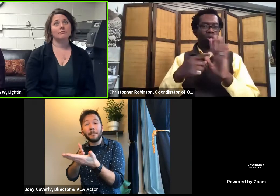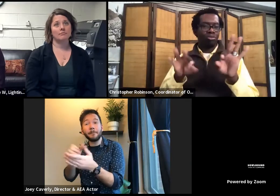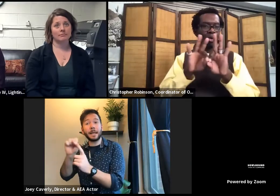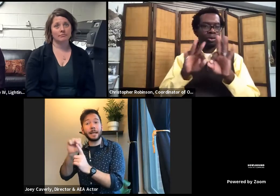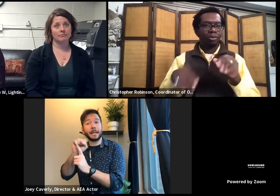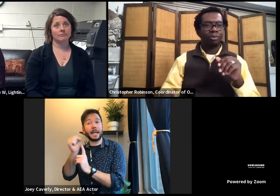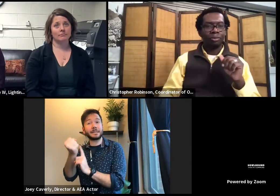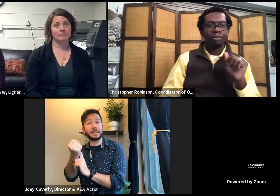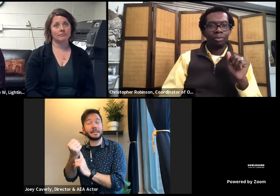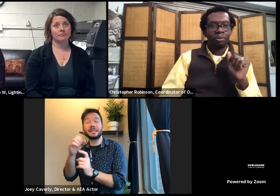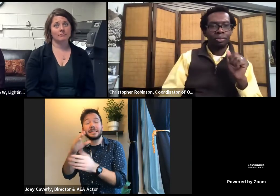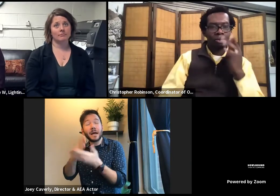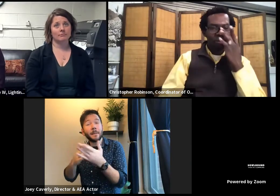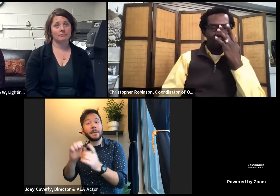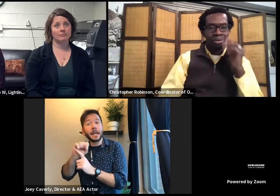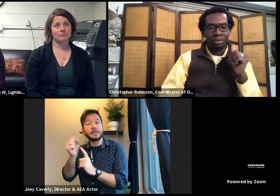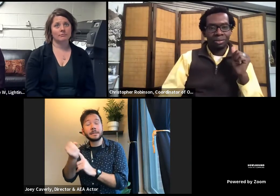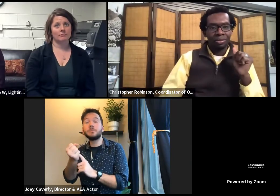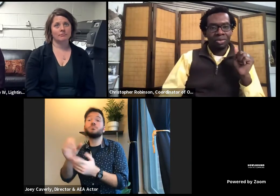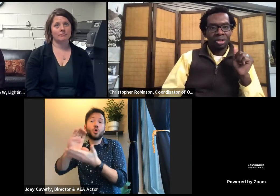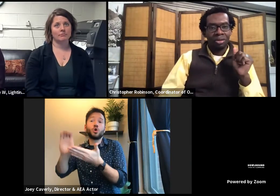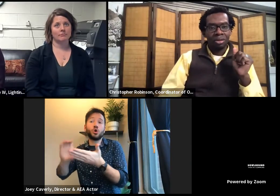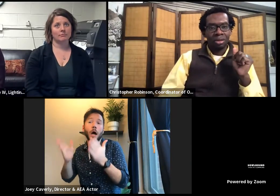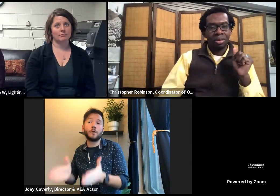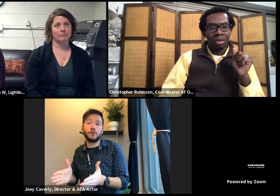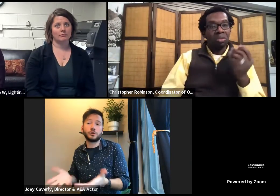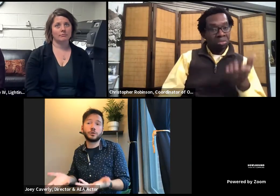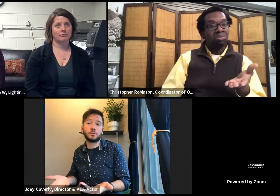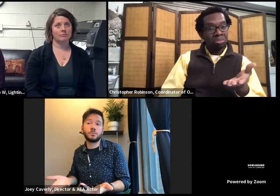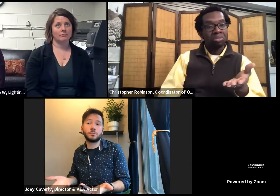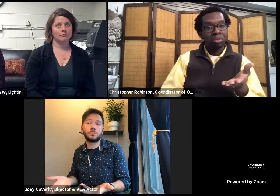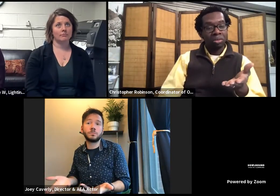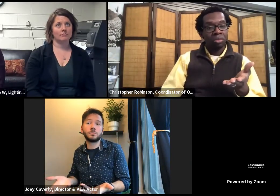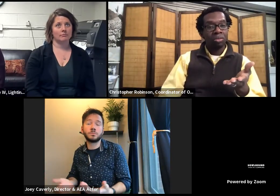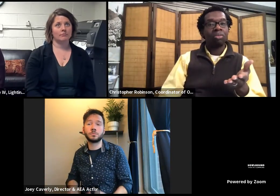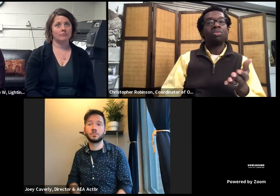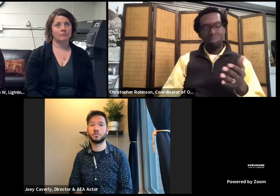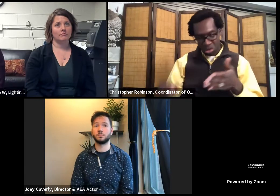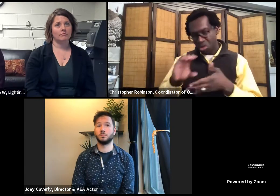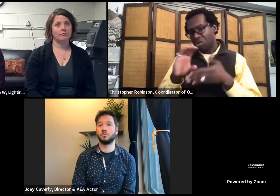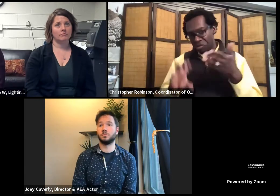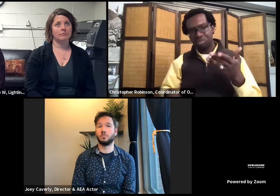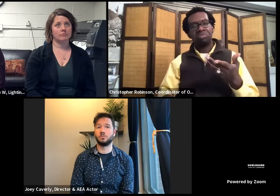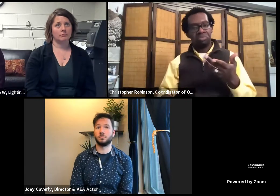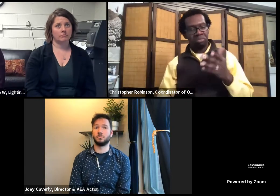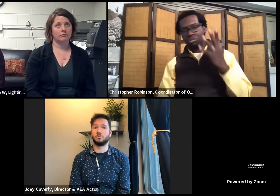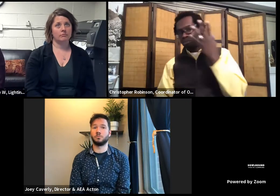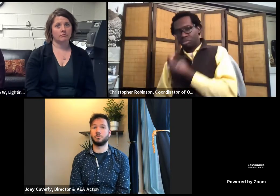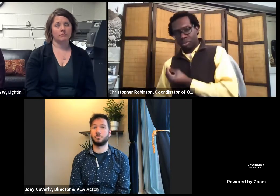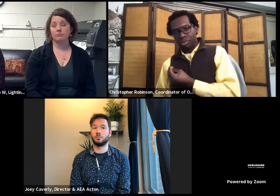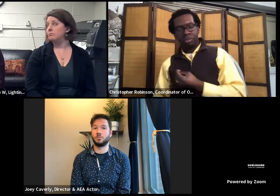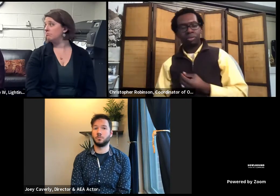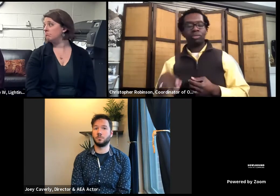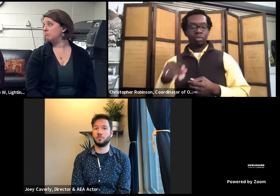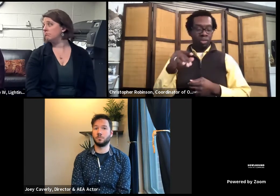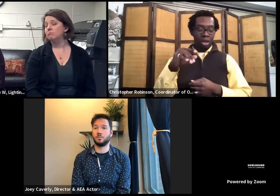So a DASL in some sense is almost serving as a dramaturge, and in other cases, almost like a choreographer.